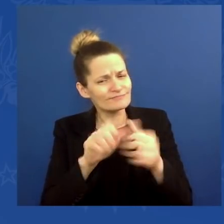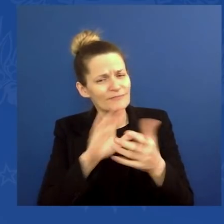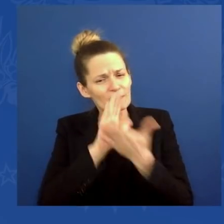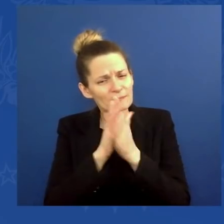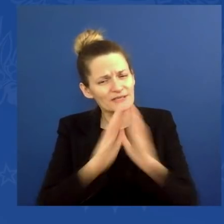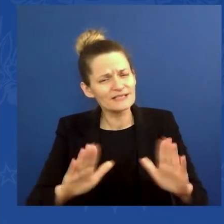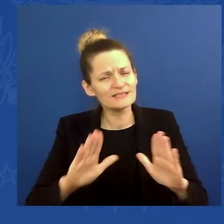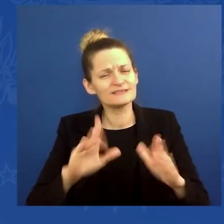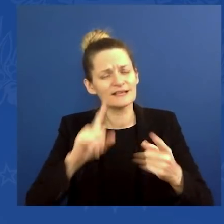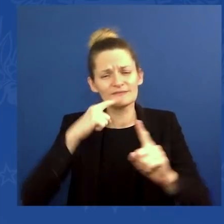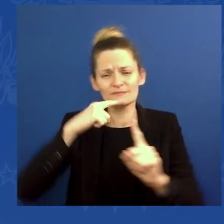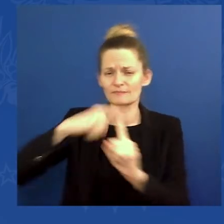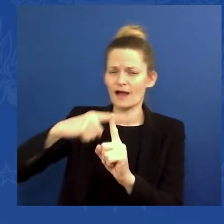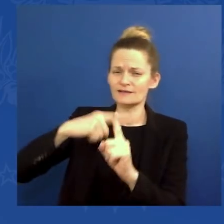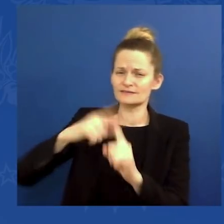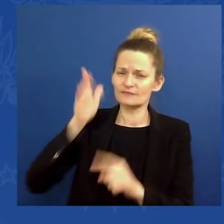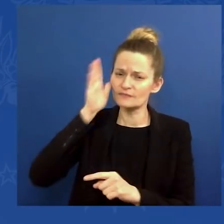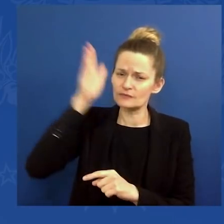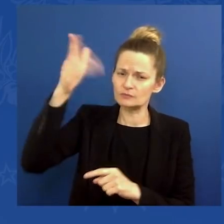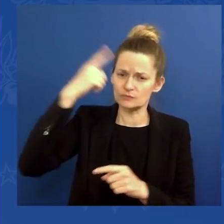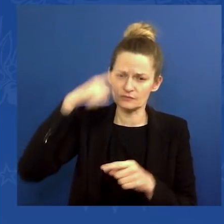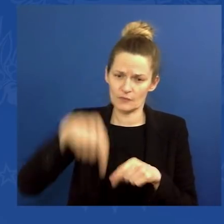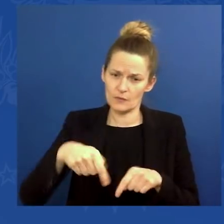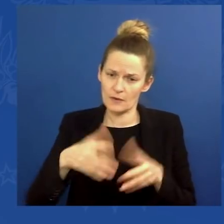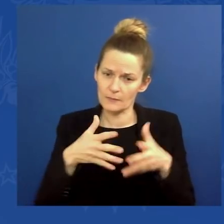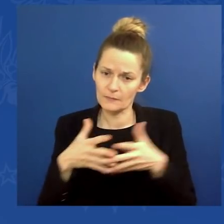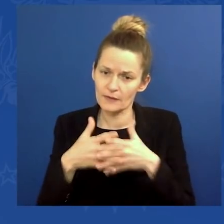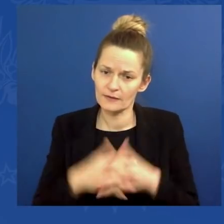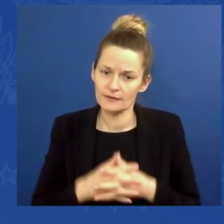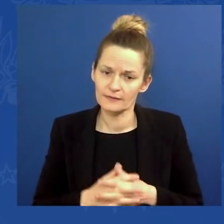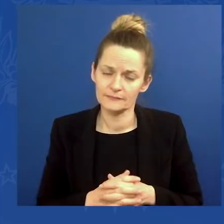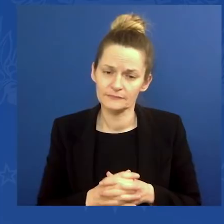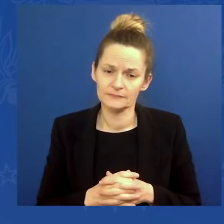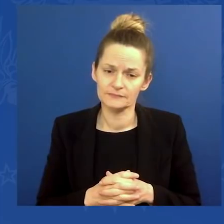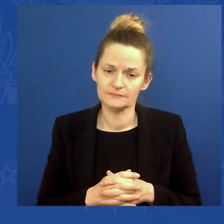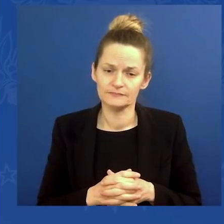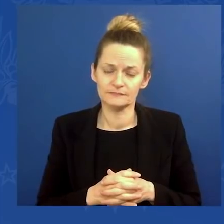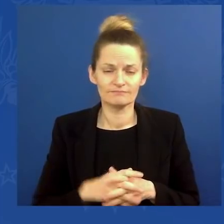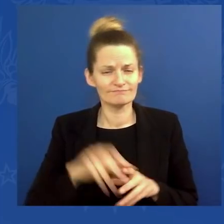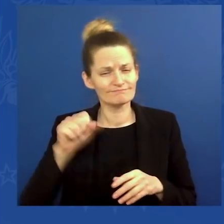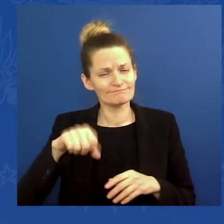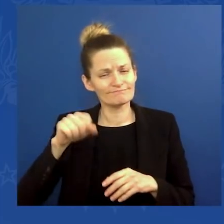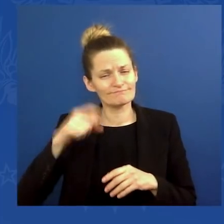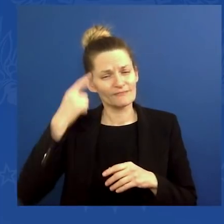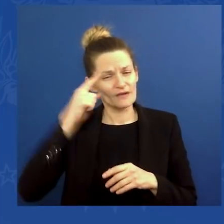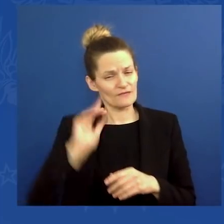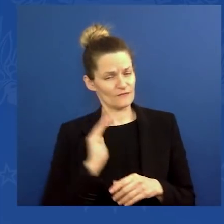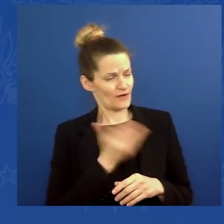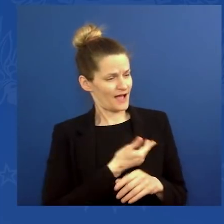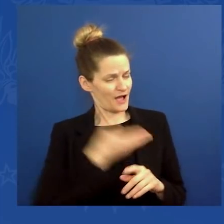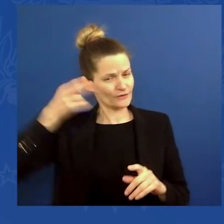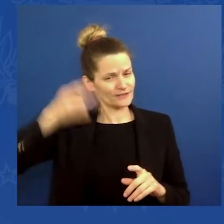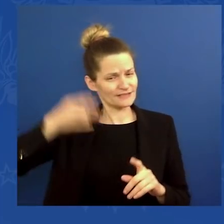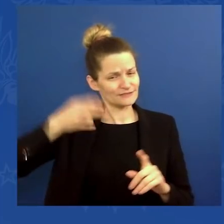I do want to say that in our shared history, peace has been a focal point.